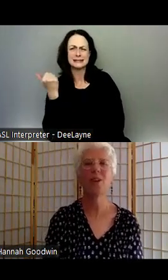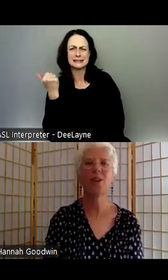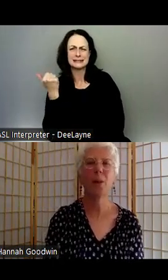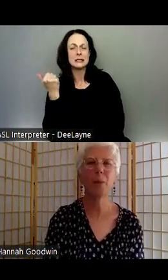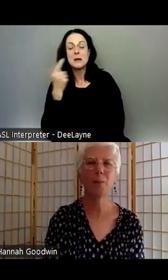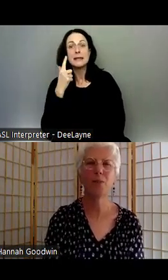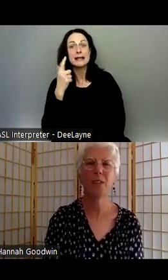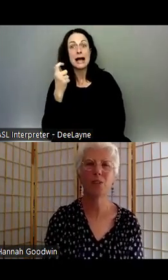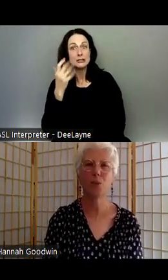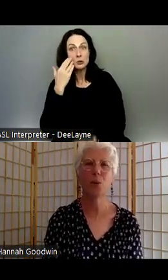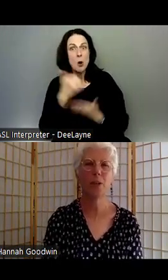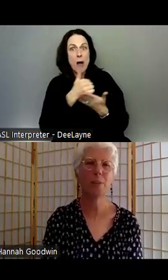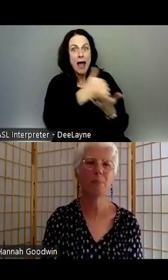that you're helping move things forward.